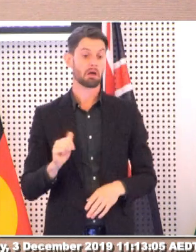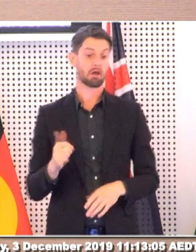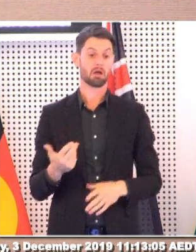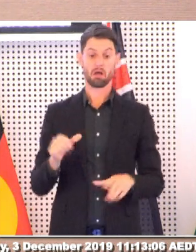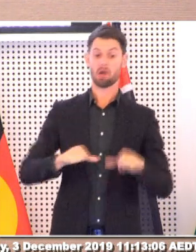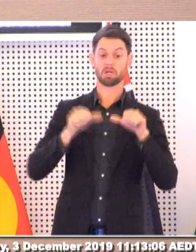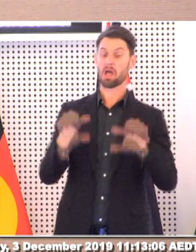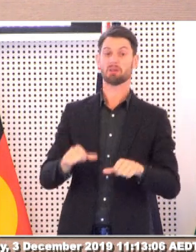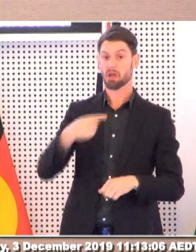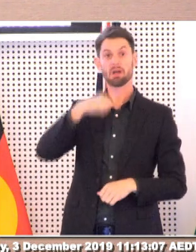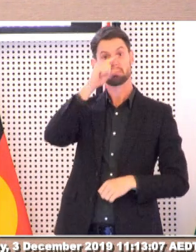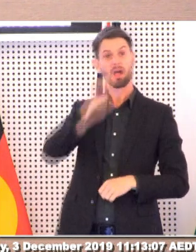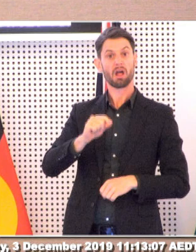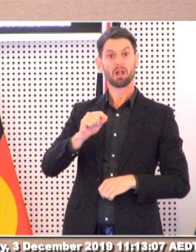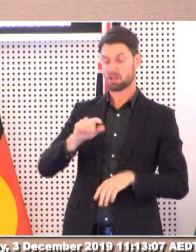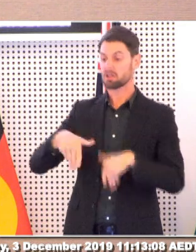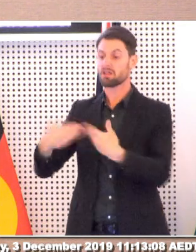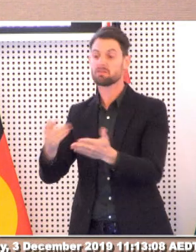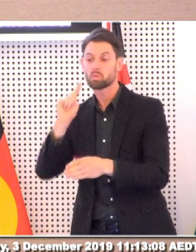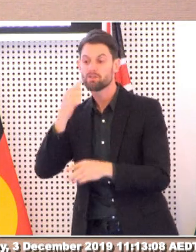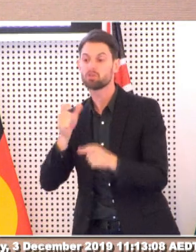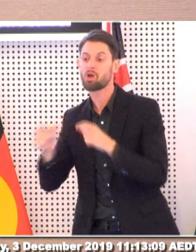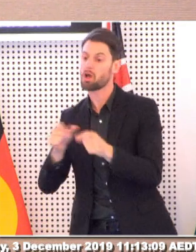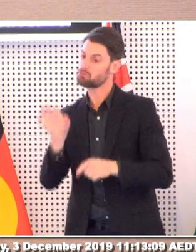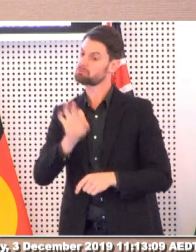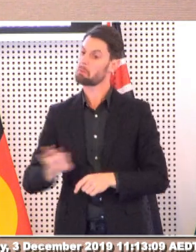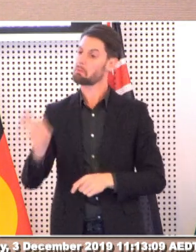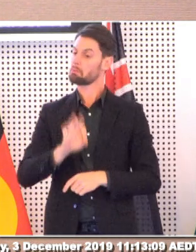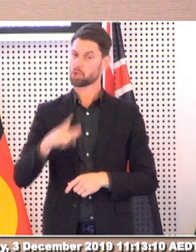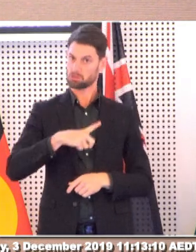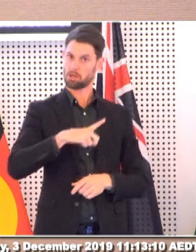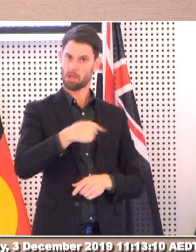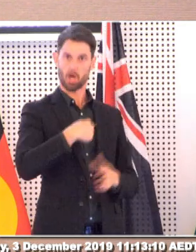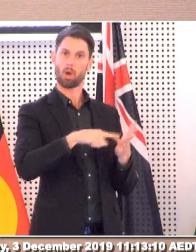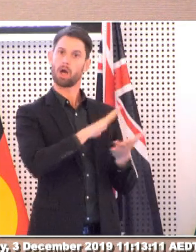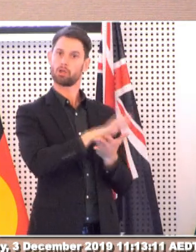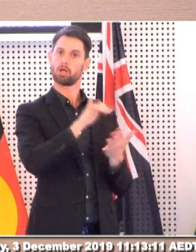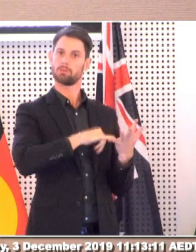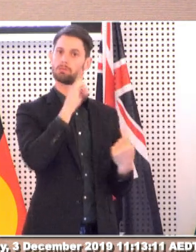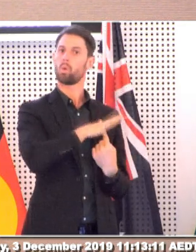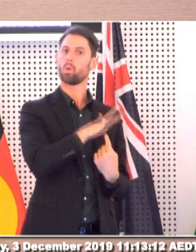when restrictive practices can be used is more palatable because it is said to be